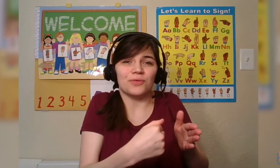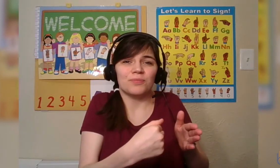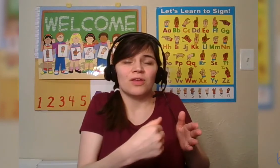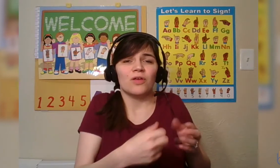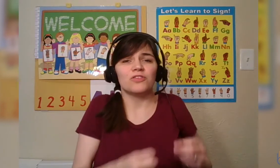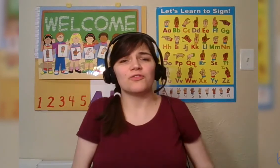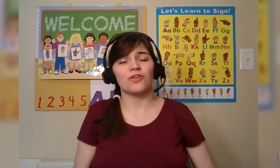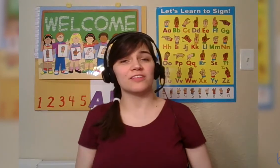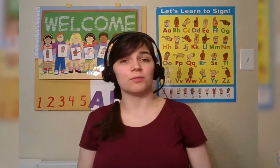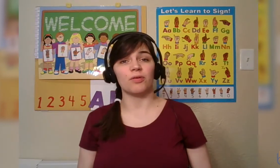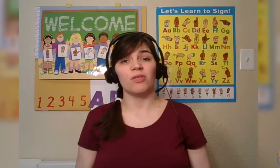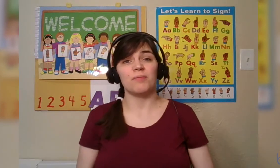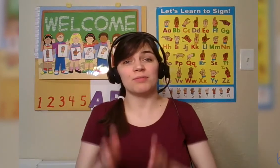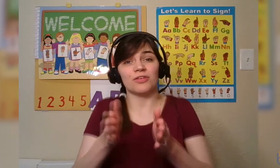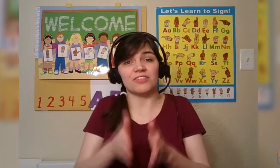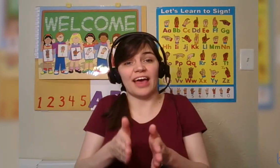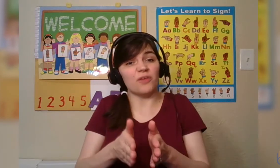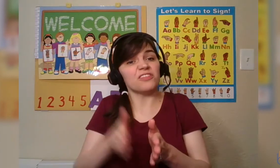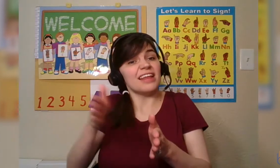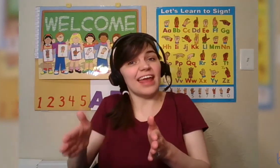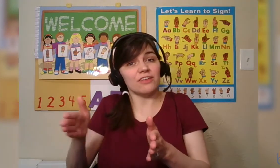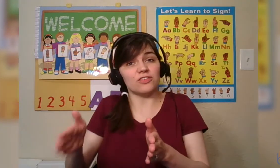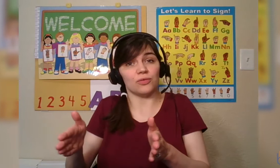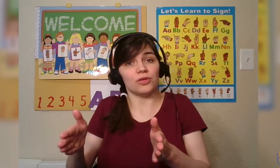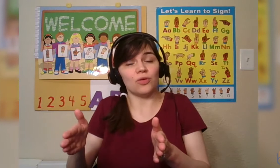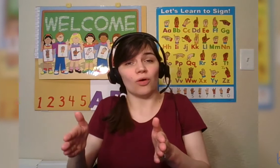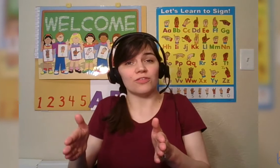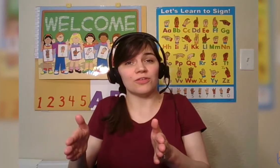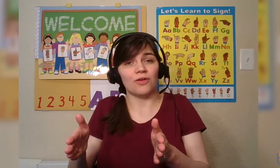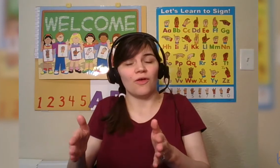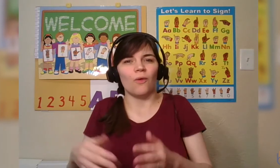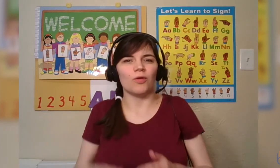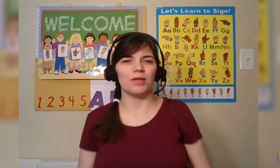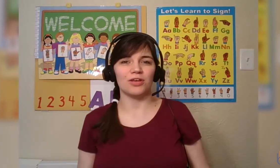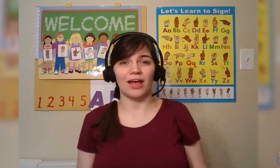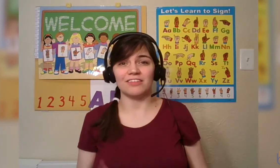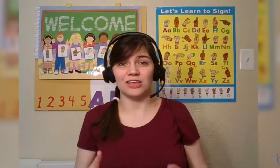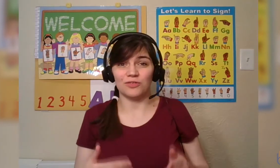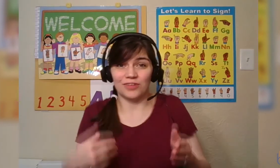So for example, maybe there is a house next to yours or maybe you're asking your friend,